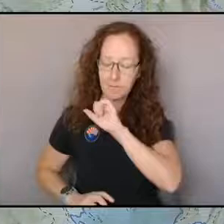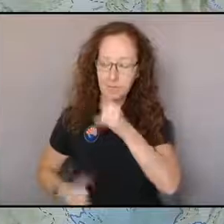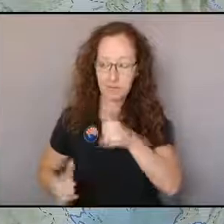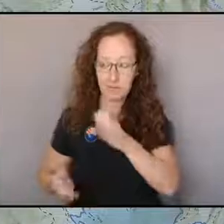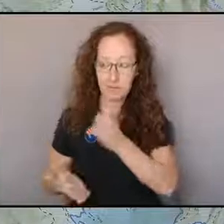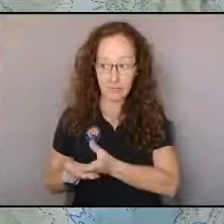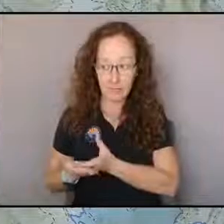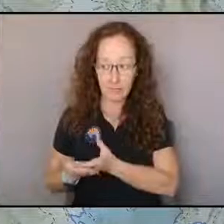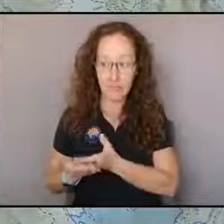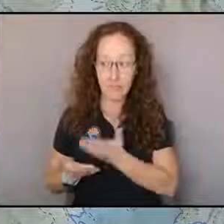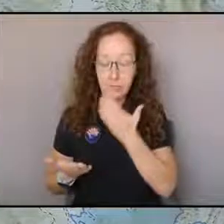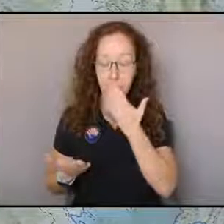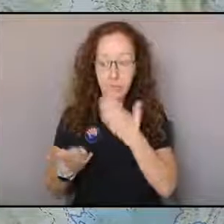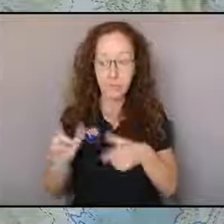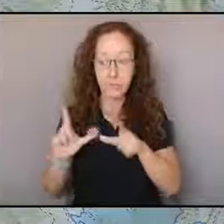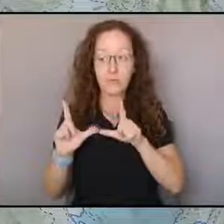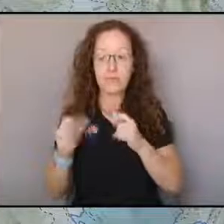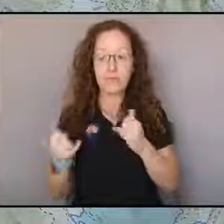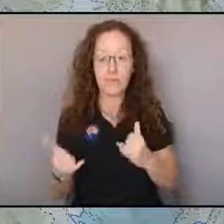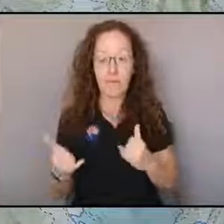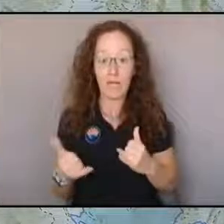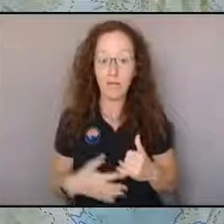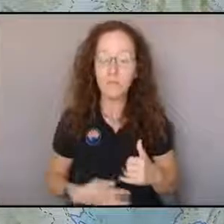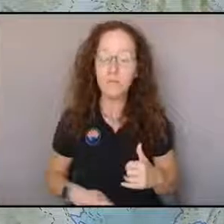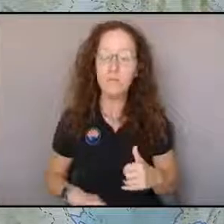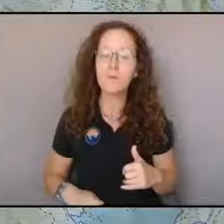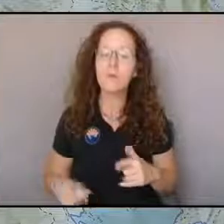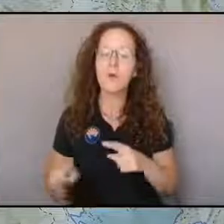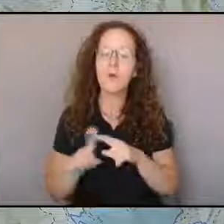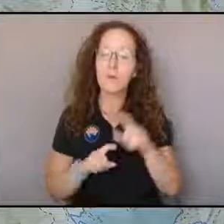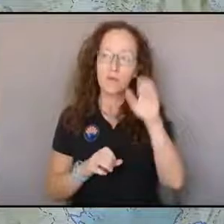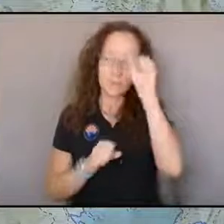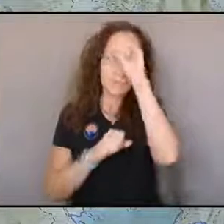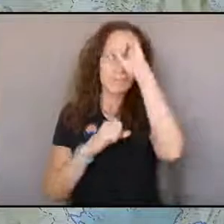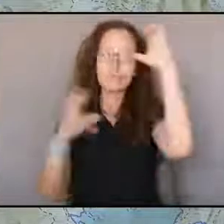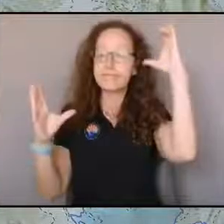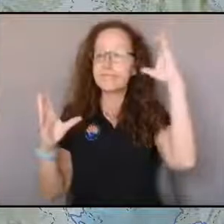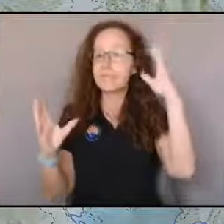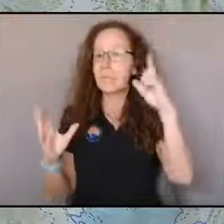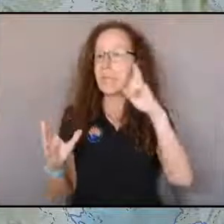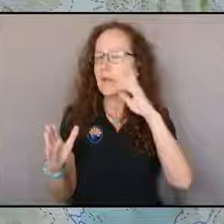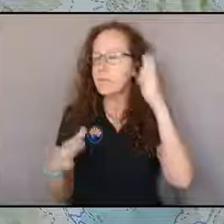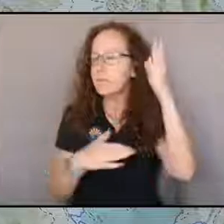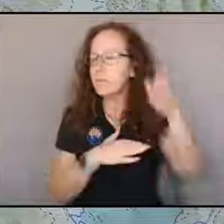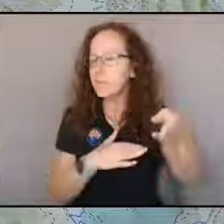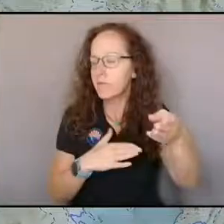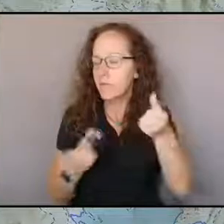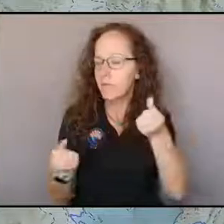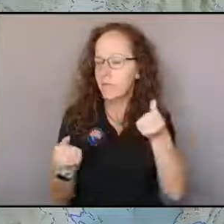WE ALSO CONCEPTUALIZE WHAT WE THINK THE FIRE'S GOING TO DO IN THE FUTURE AND HOW OUR ACTIONS RELATE TO THAT.